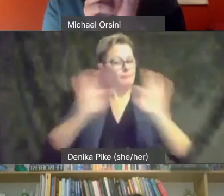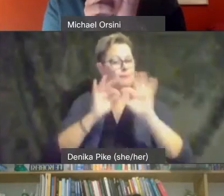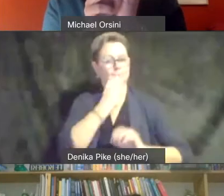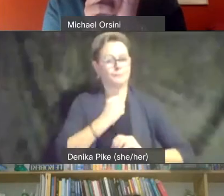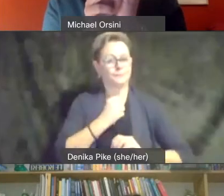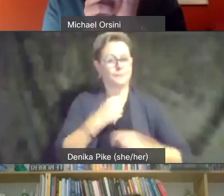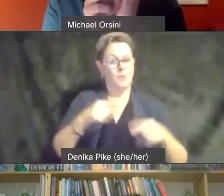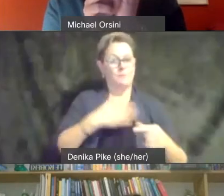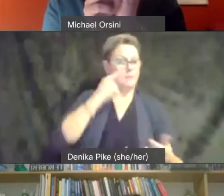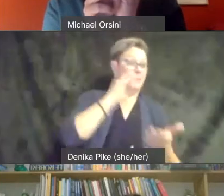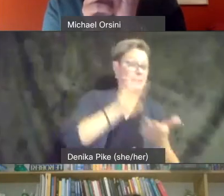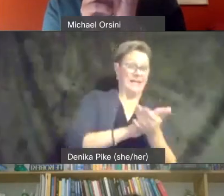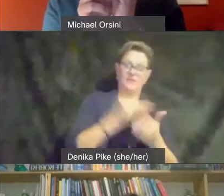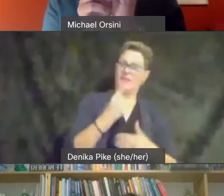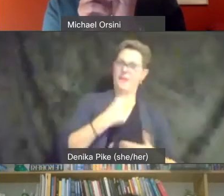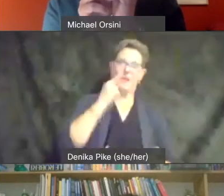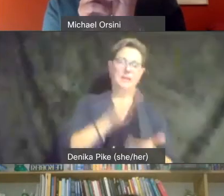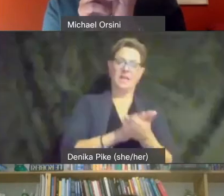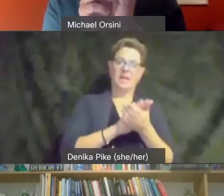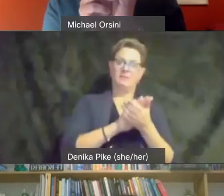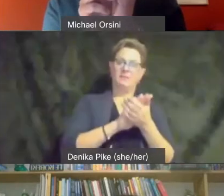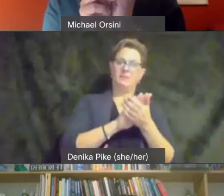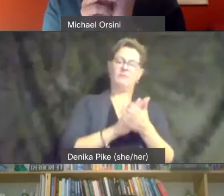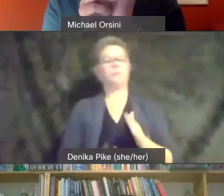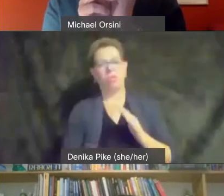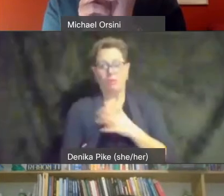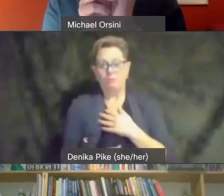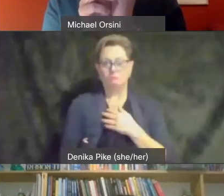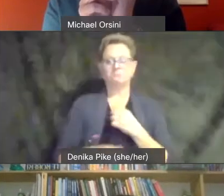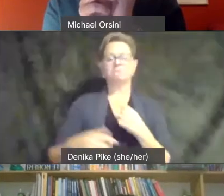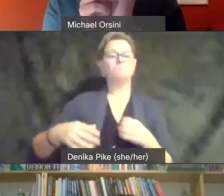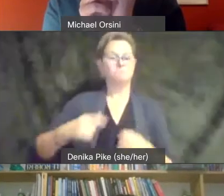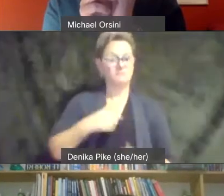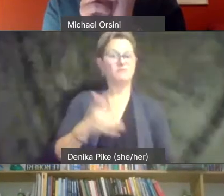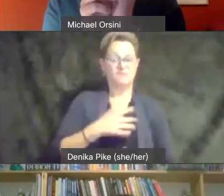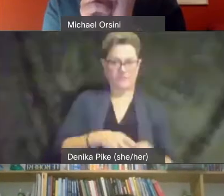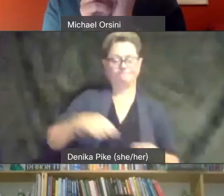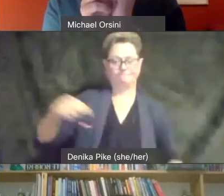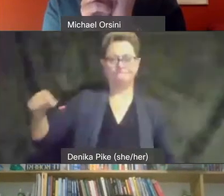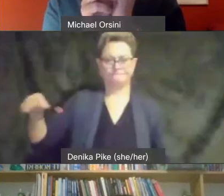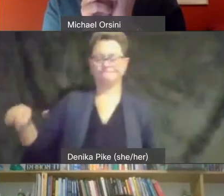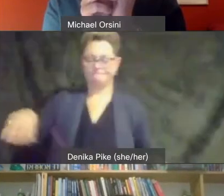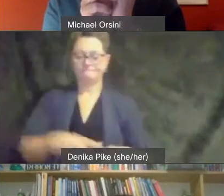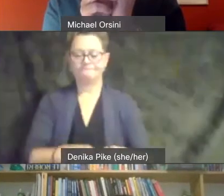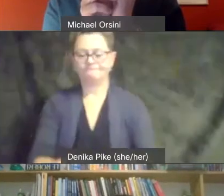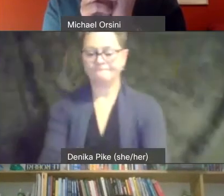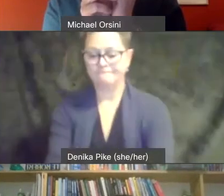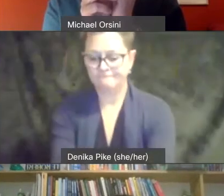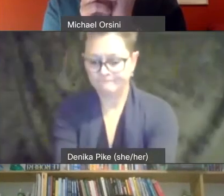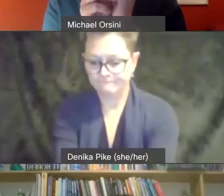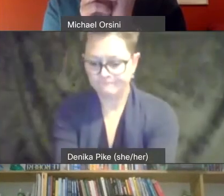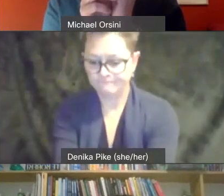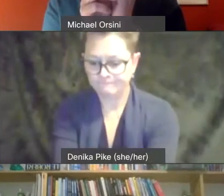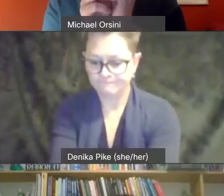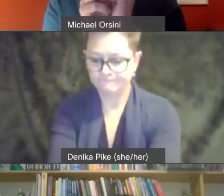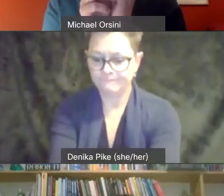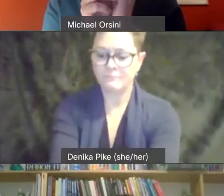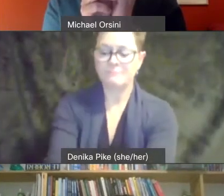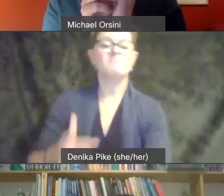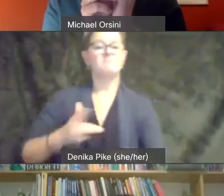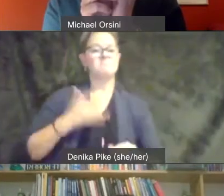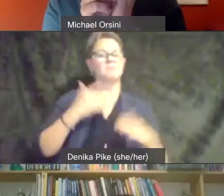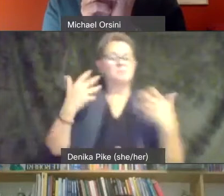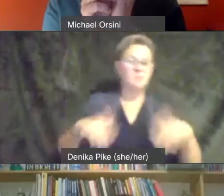Falls out, you have to it's not just like losing 1 thing. It's losing an entire system that works and it's interconnected so it's not easy. Transitioning your mindset.